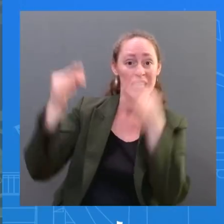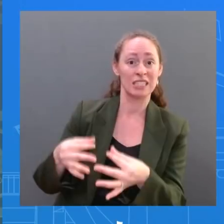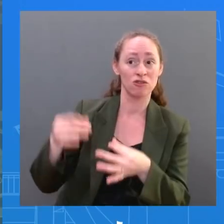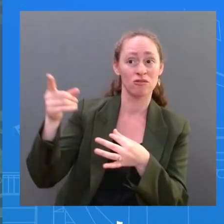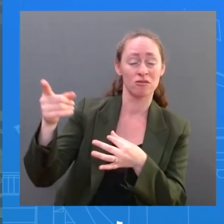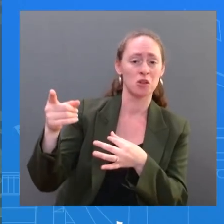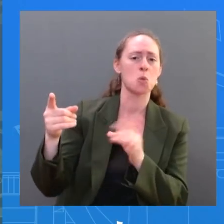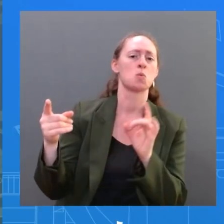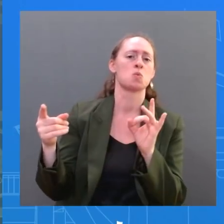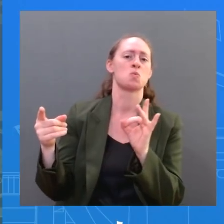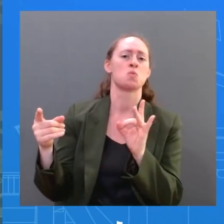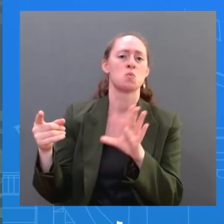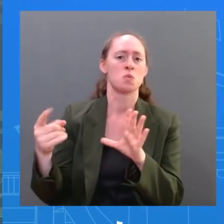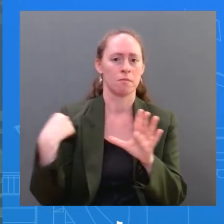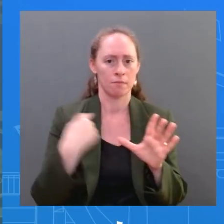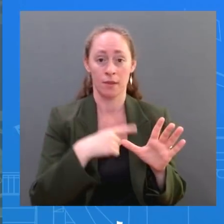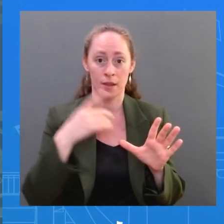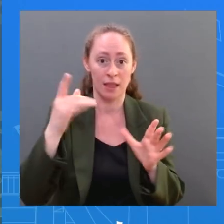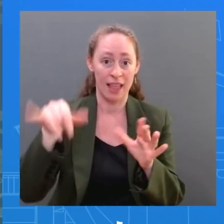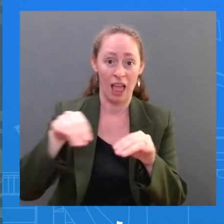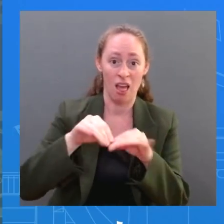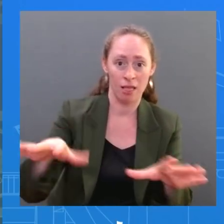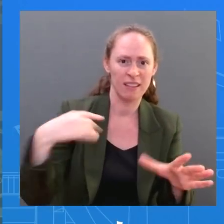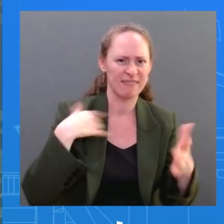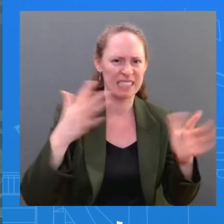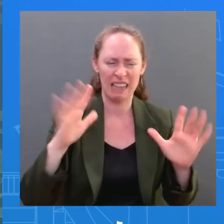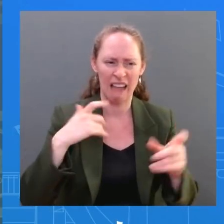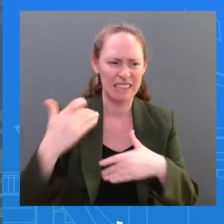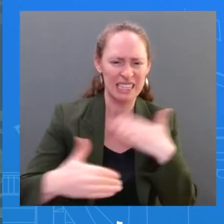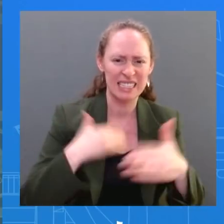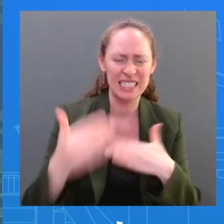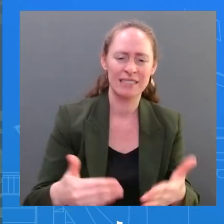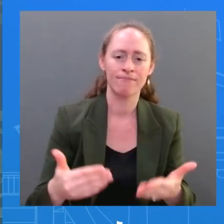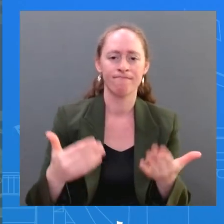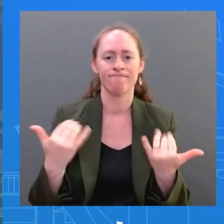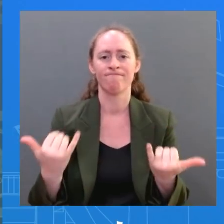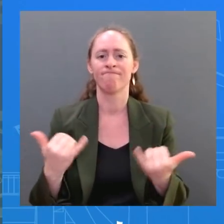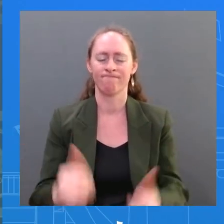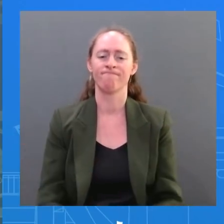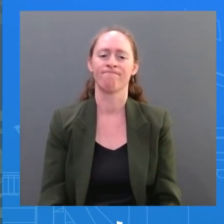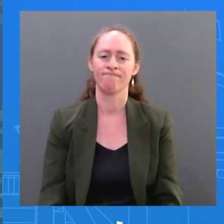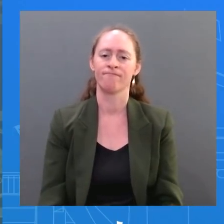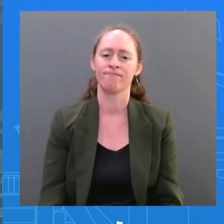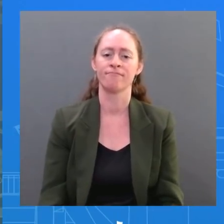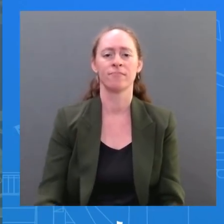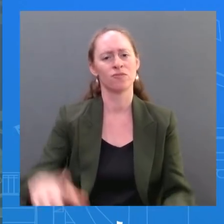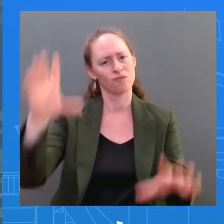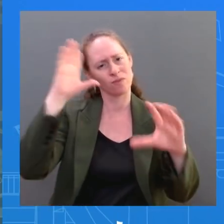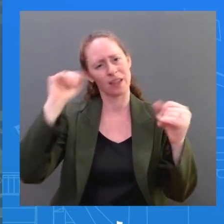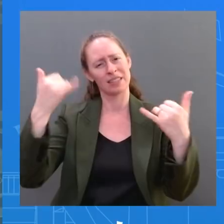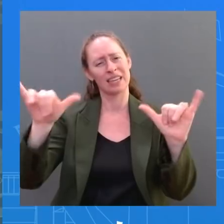like I said, you heard him today: The way to -- to really address this is for people to make sure